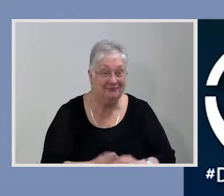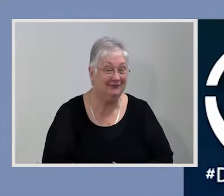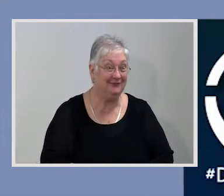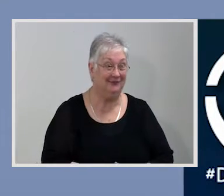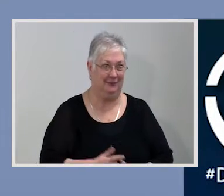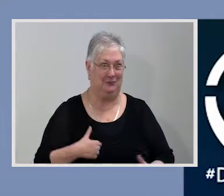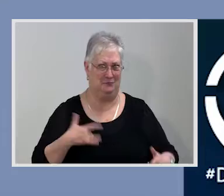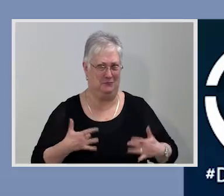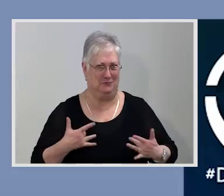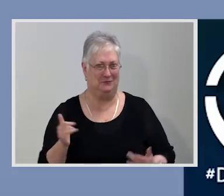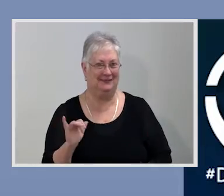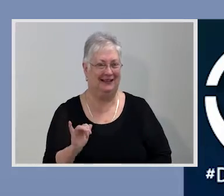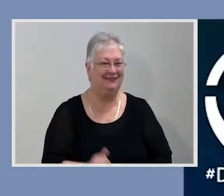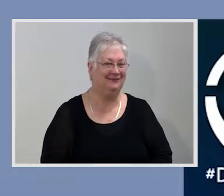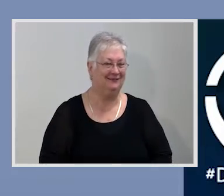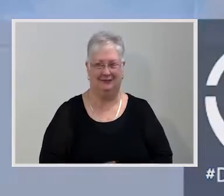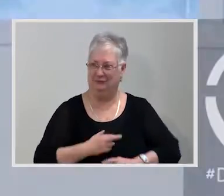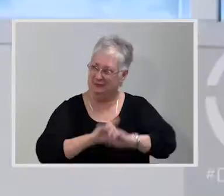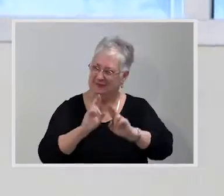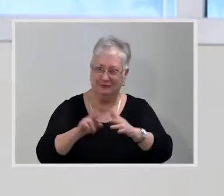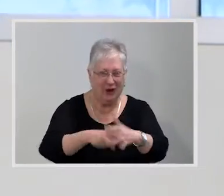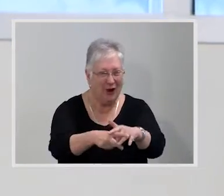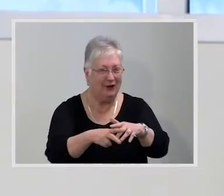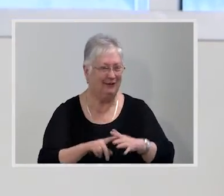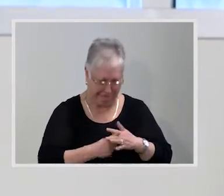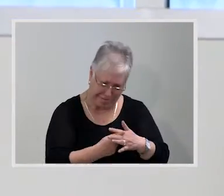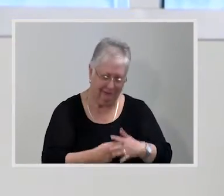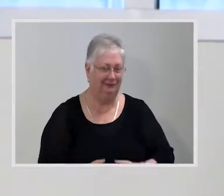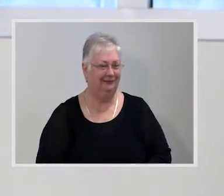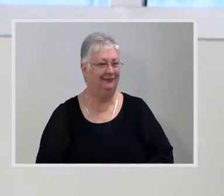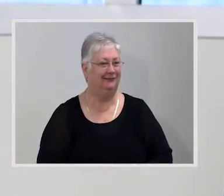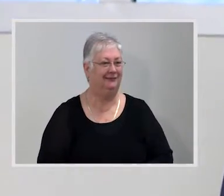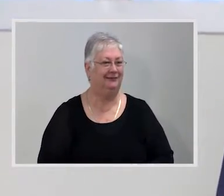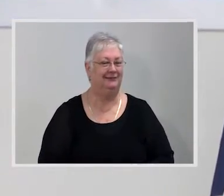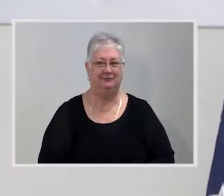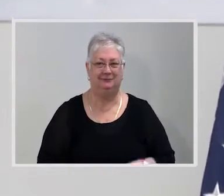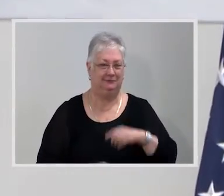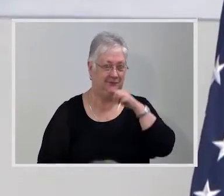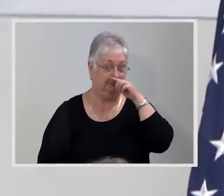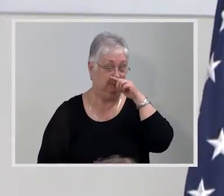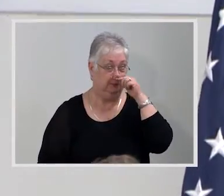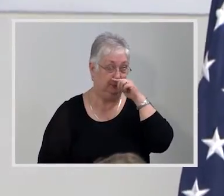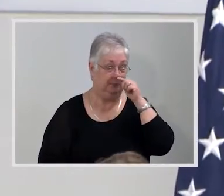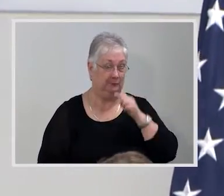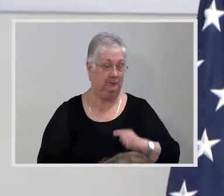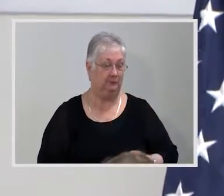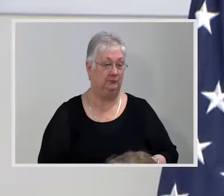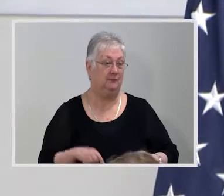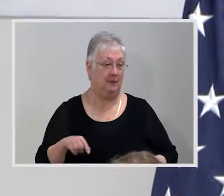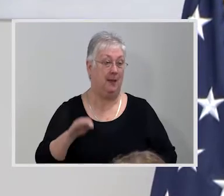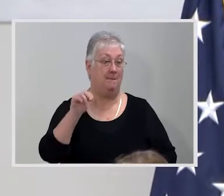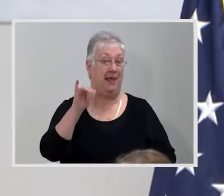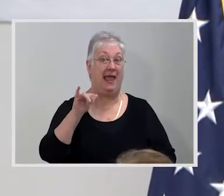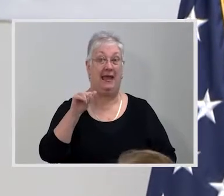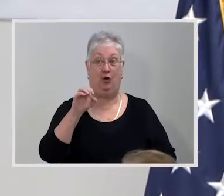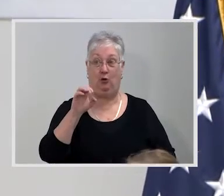WILL START THE PROGRAM RIGHT NOW. THIS IS MAYOR BOWSER'S THIRD YEAR OF HOSTING BUDGET